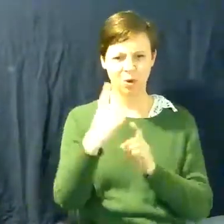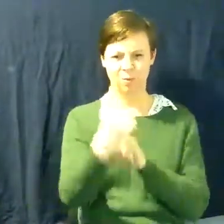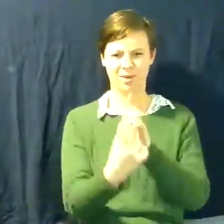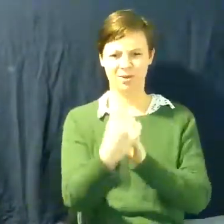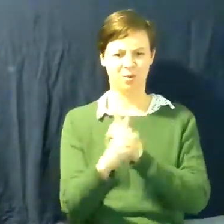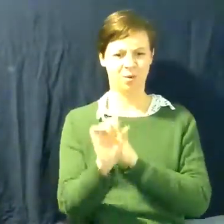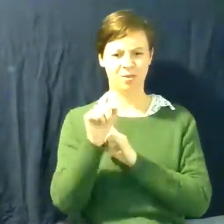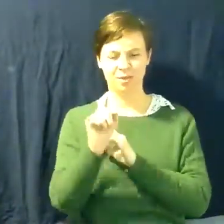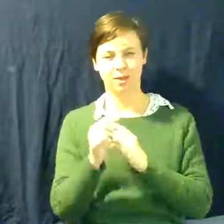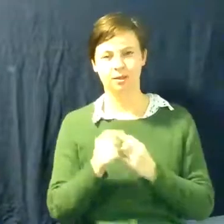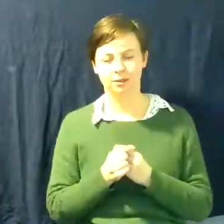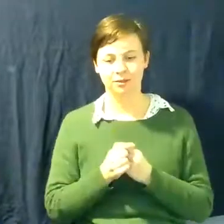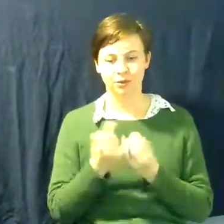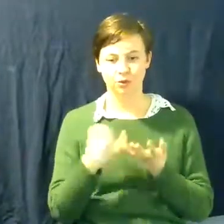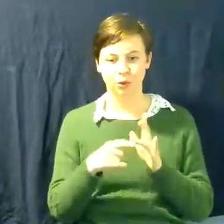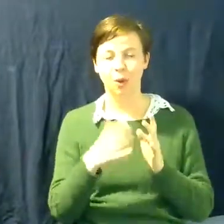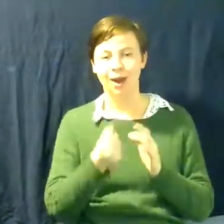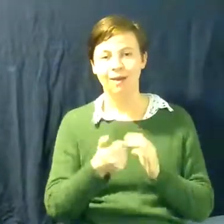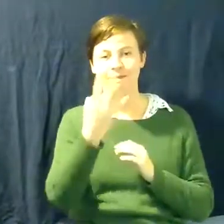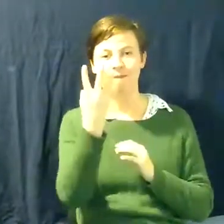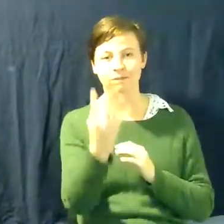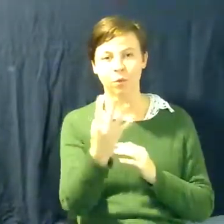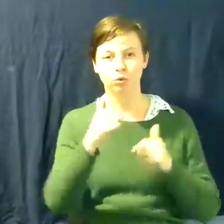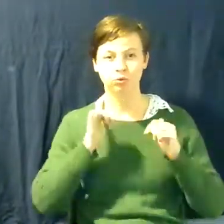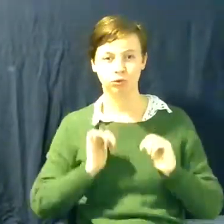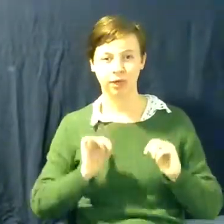of goal setting and good communication and what exactly is